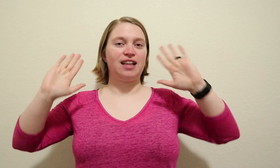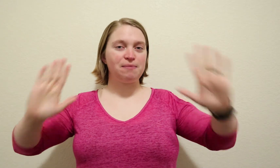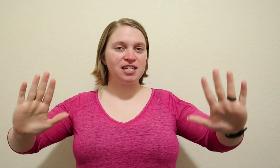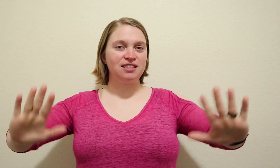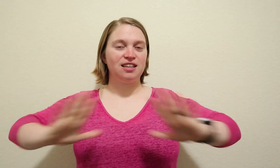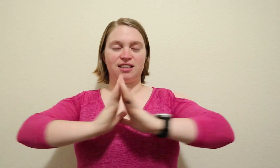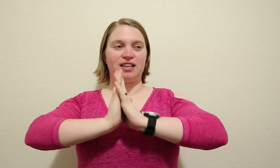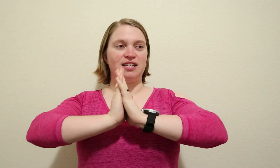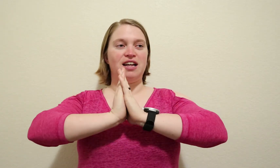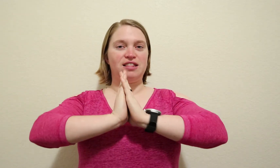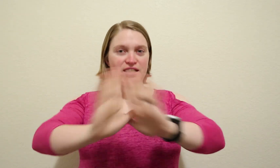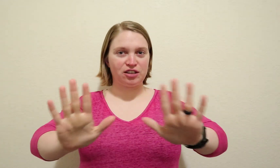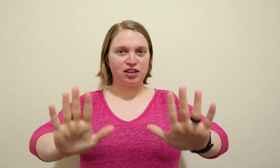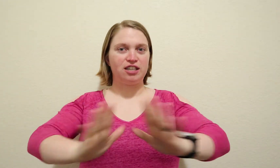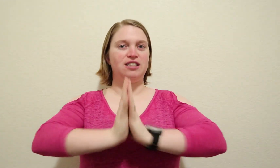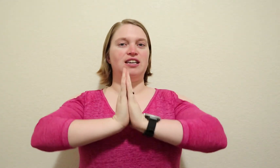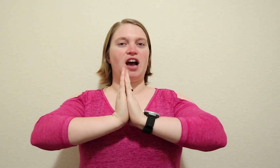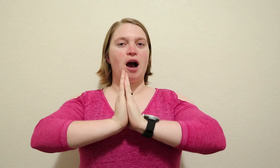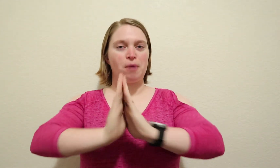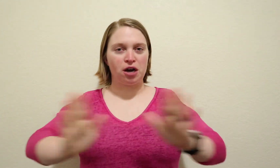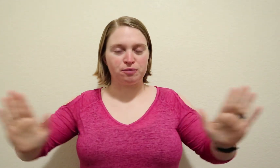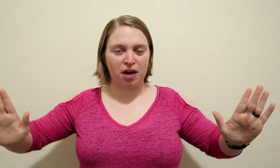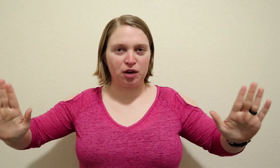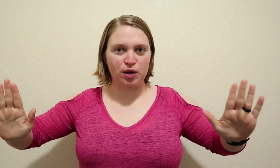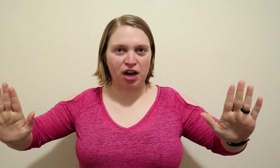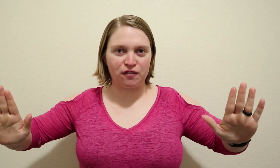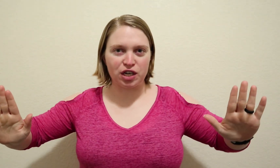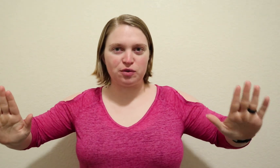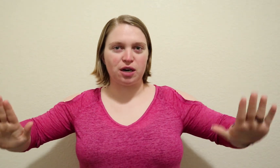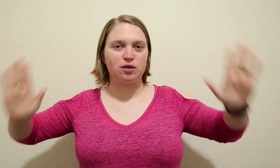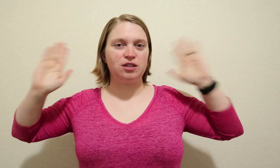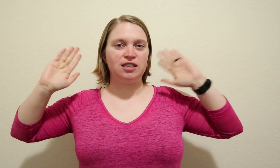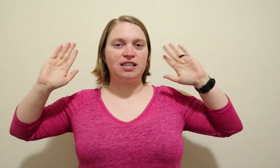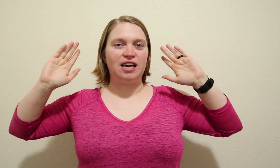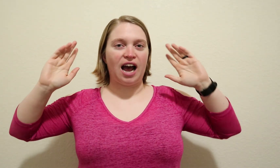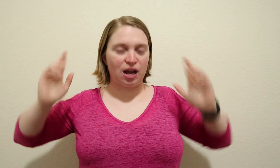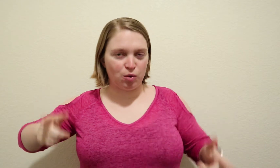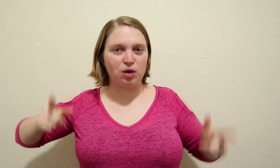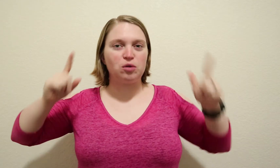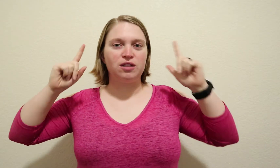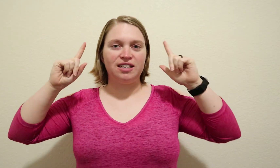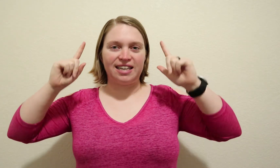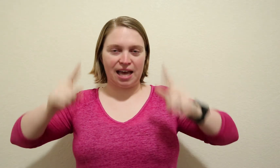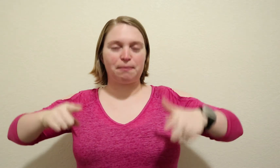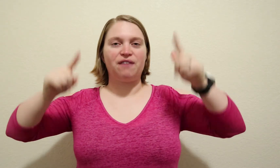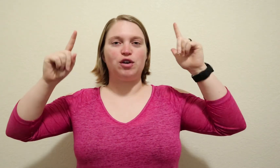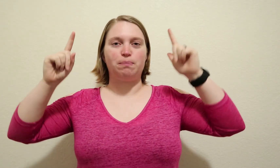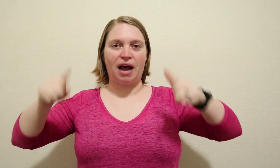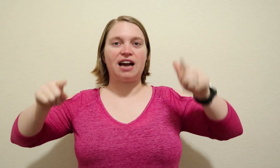That means like things are good, I'm on my recovery road, I will get my foot back